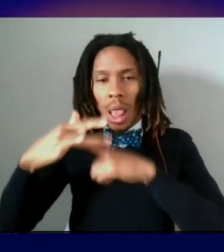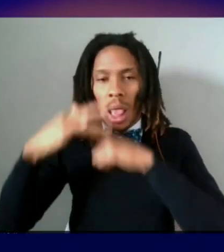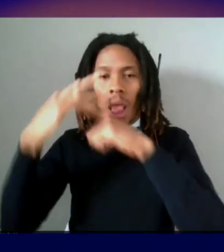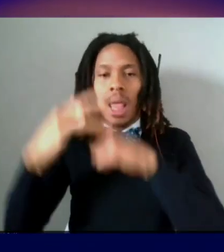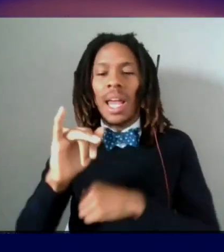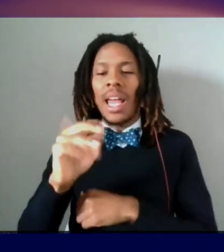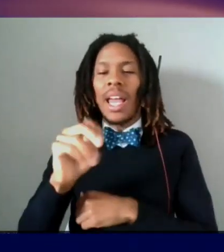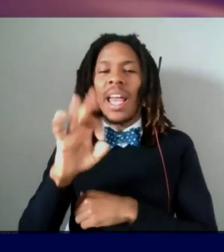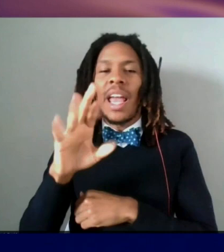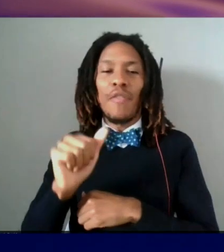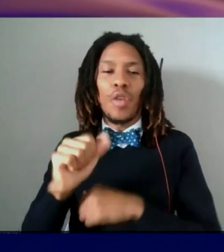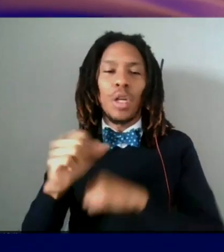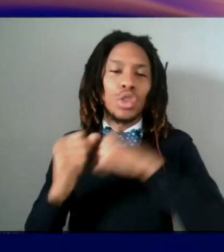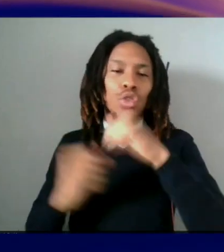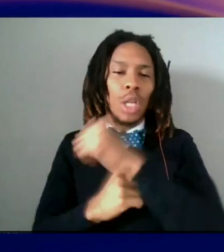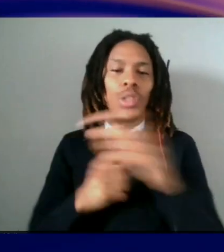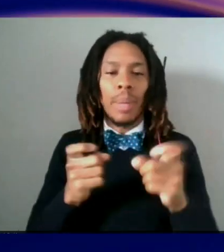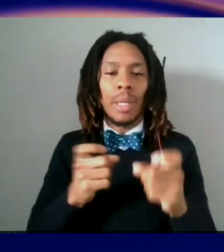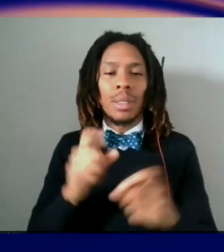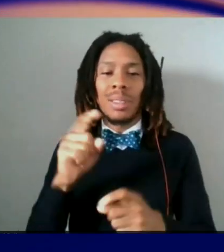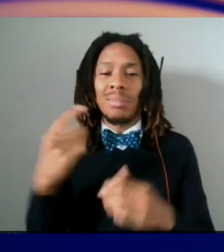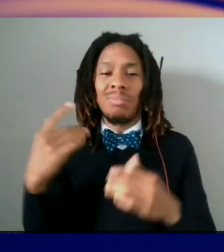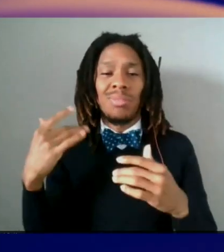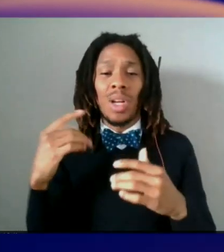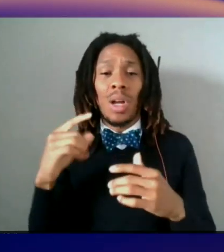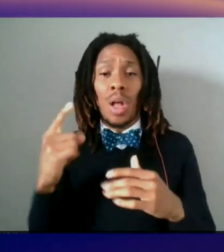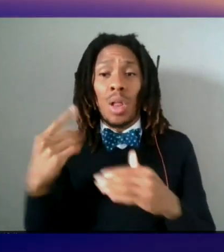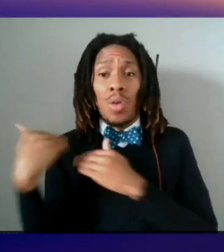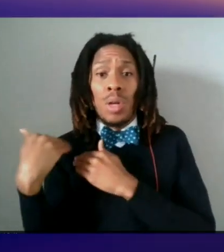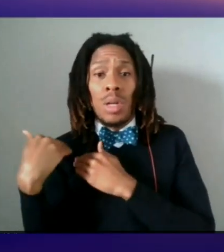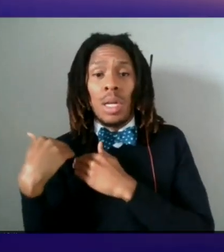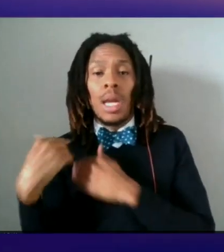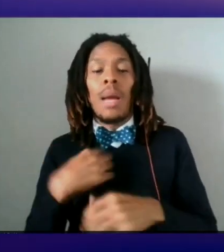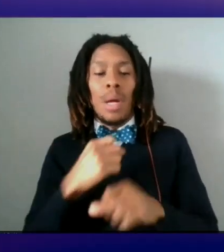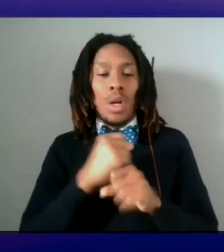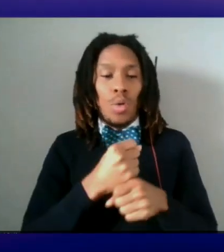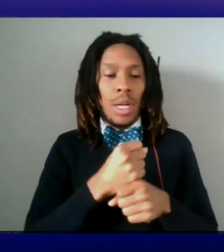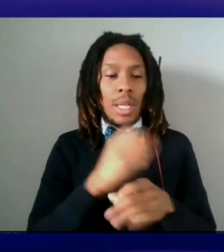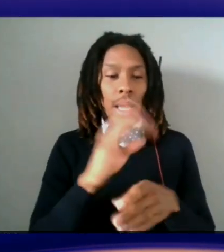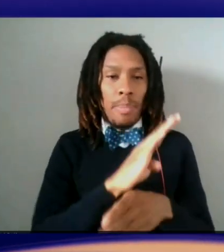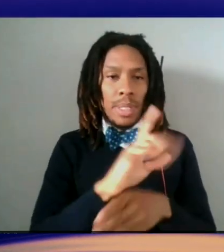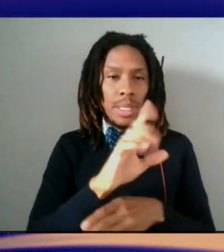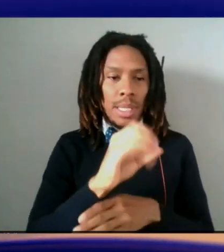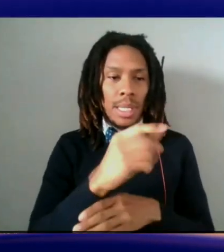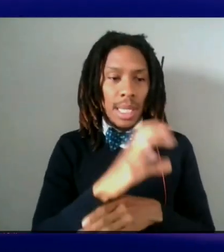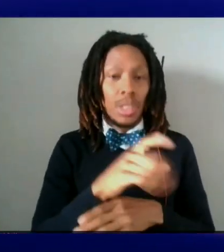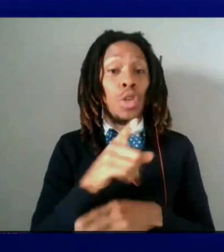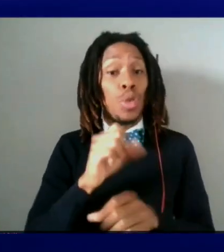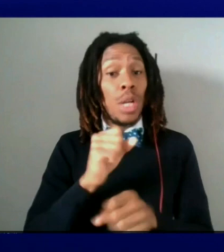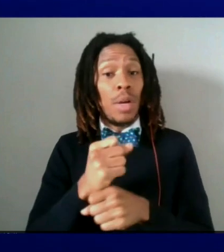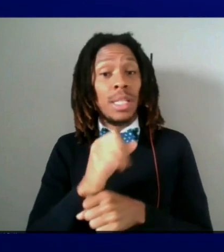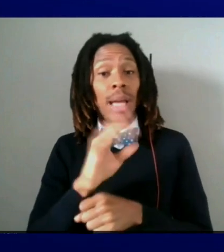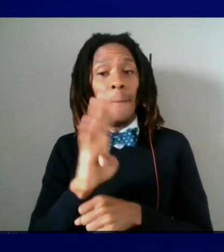So all you do is, I'm gonna create a business logic. Now you can create a business logic visually